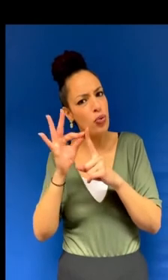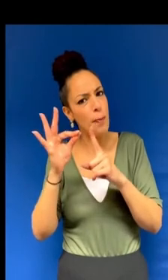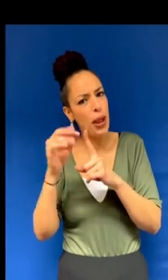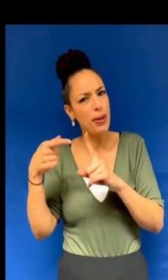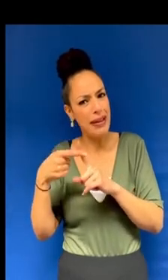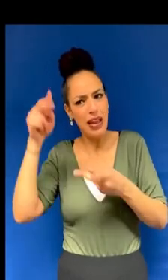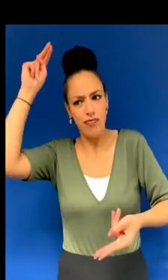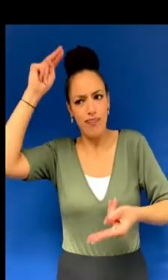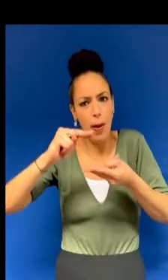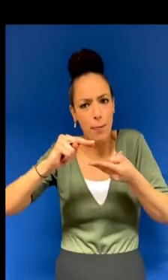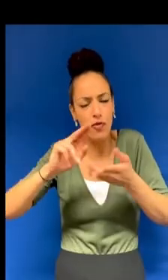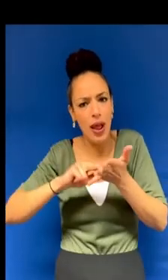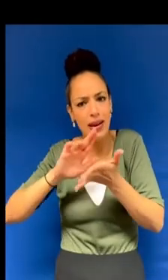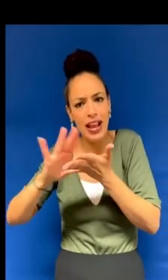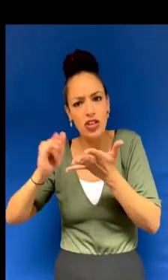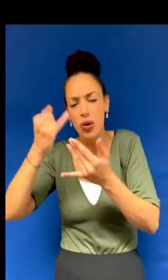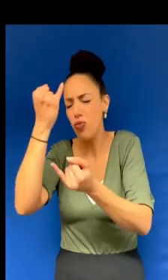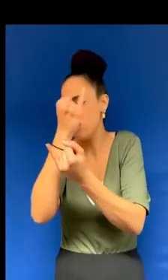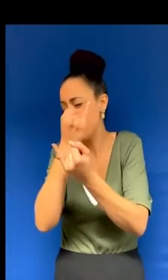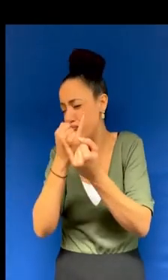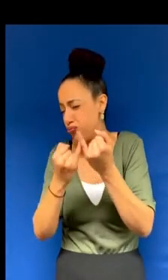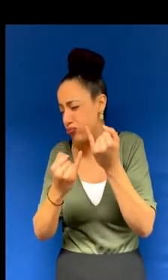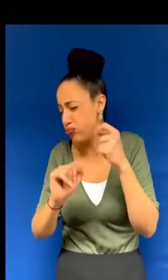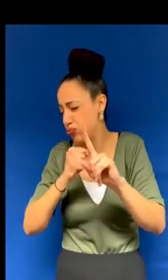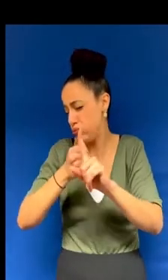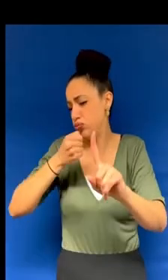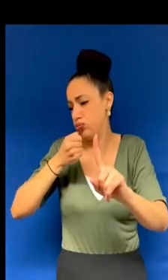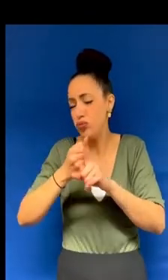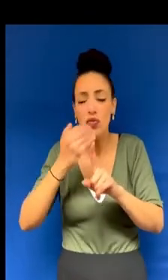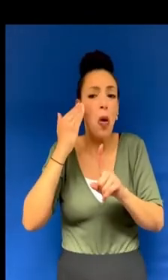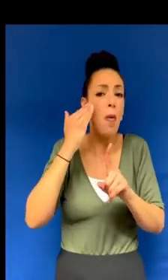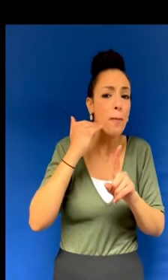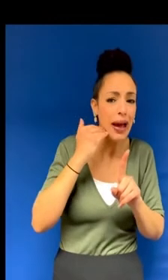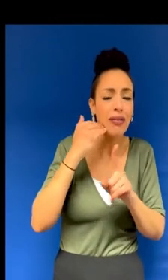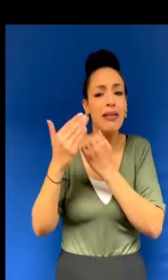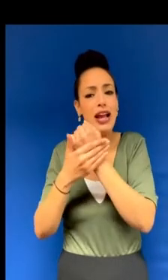service economy, they keep the country moving, and I think the conversation we were having on PPE,